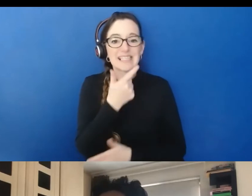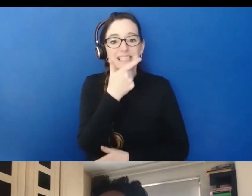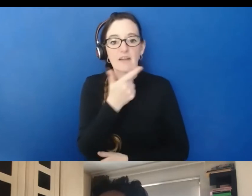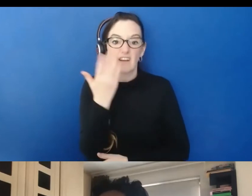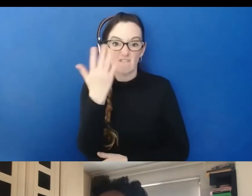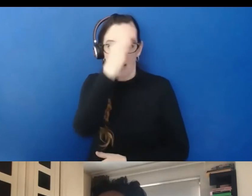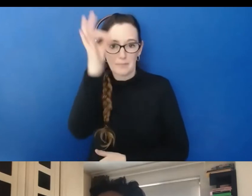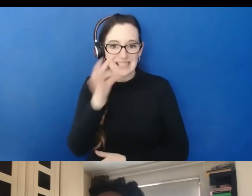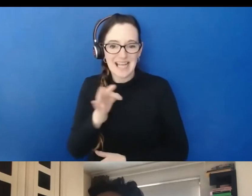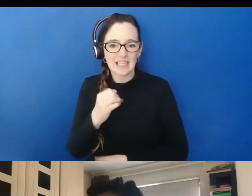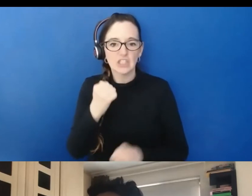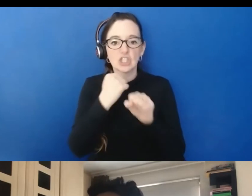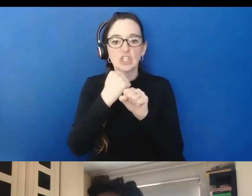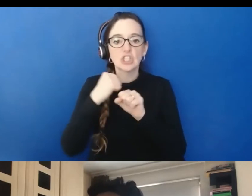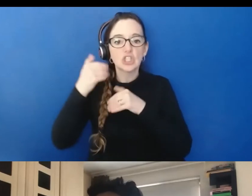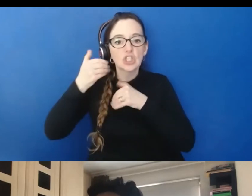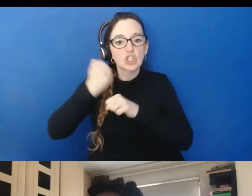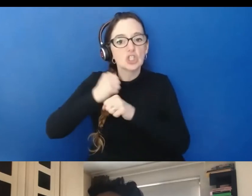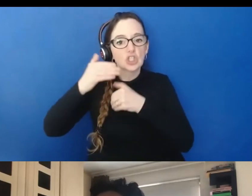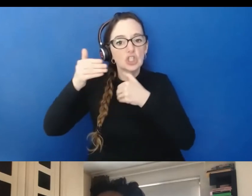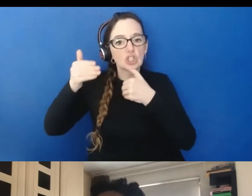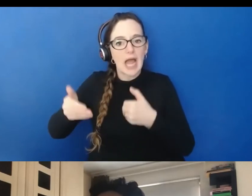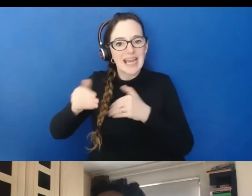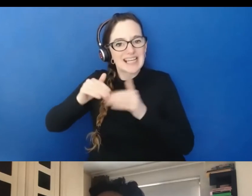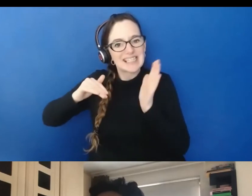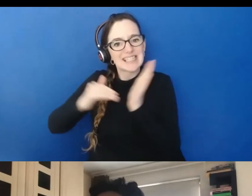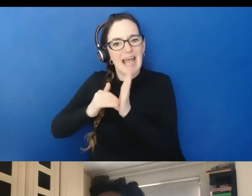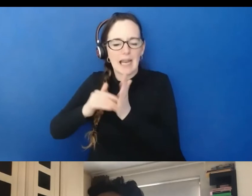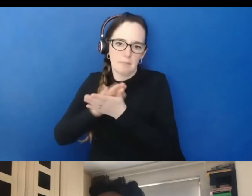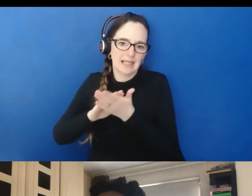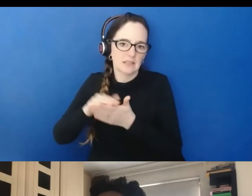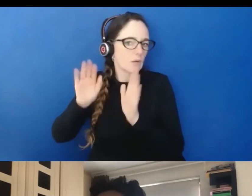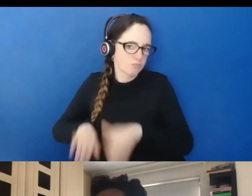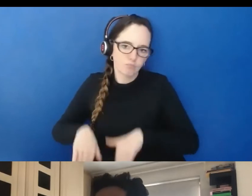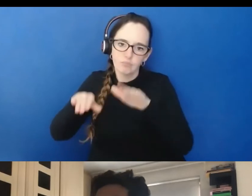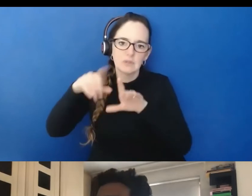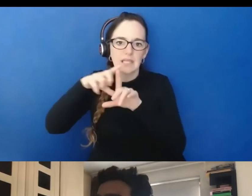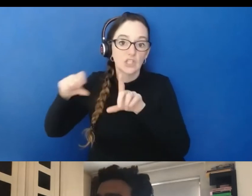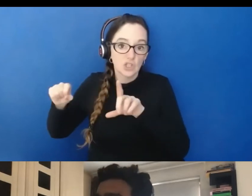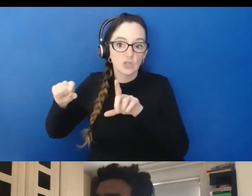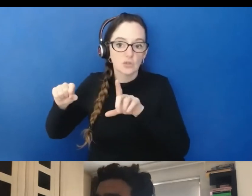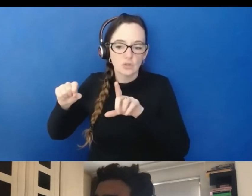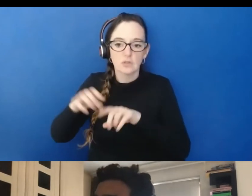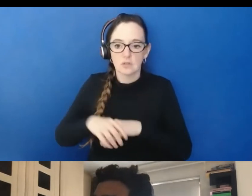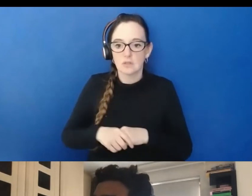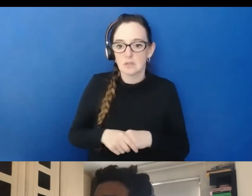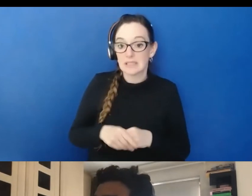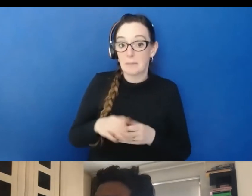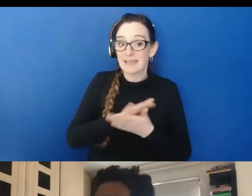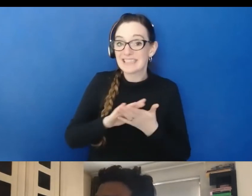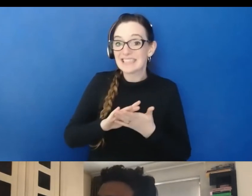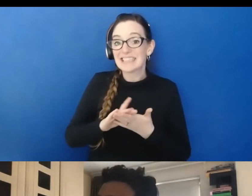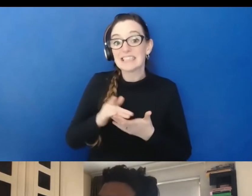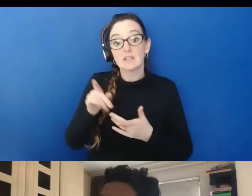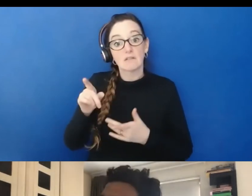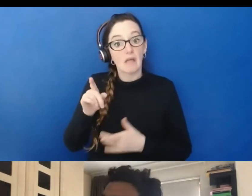disclosed they came out online before any physical realm and I think this is the sort